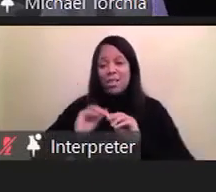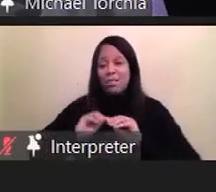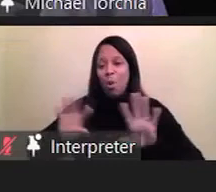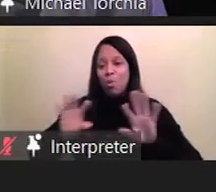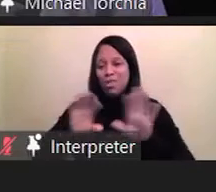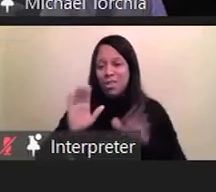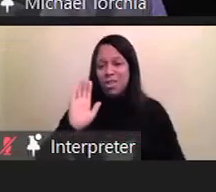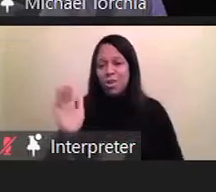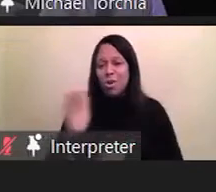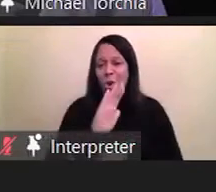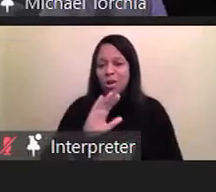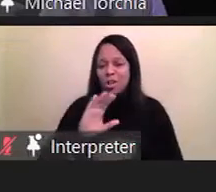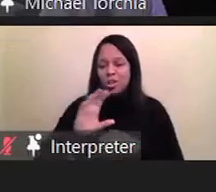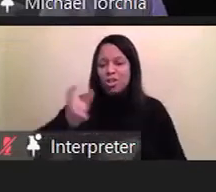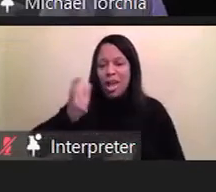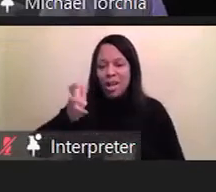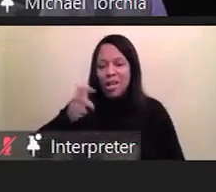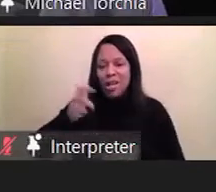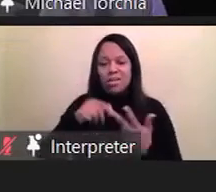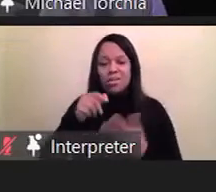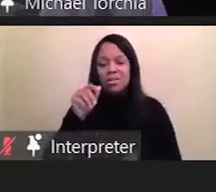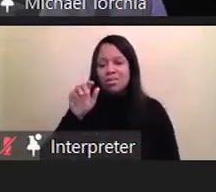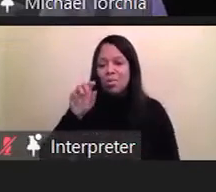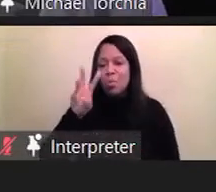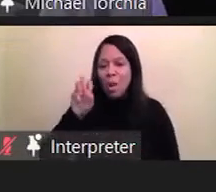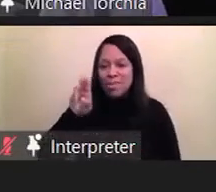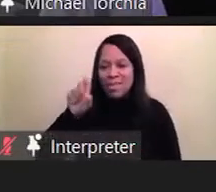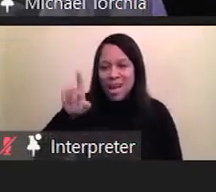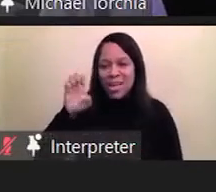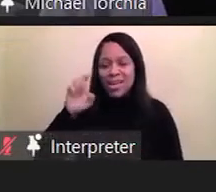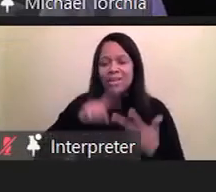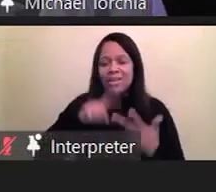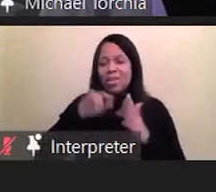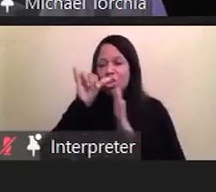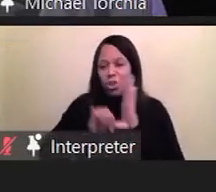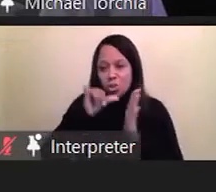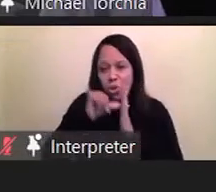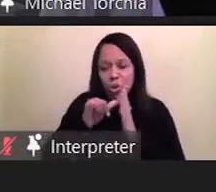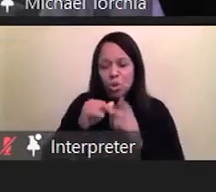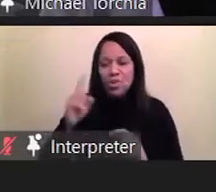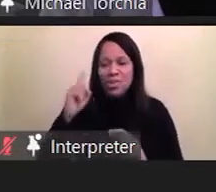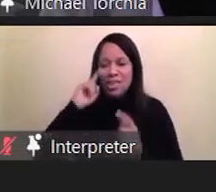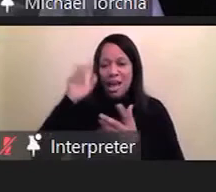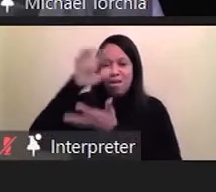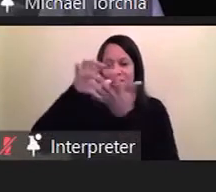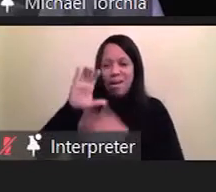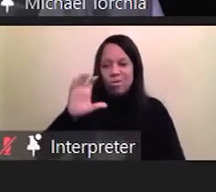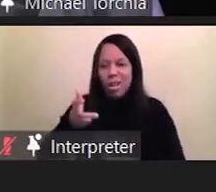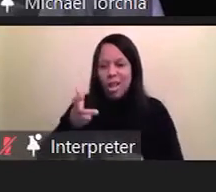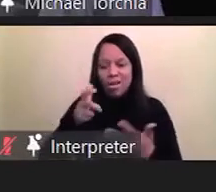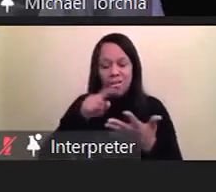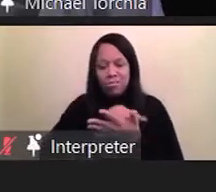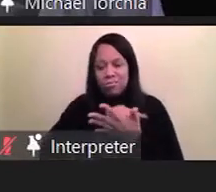websites, official Facebook, LinkedIn, YouTube, Vimeo, SoundCloud channels, et cetera, all live events,